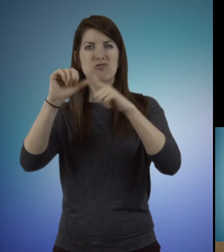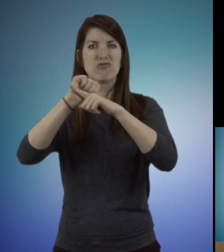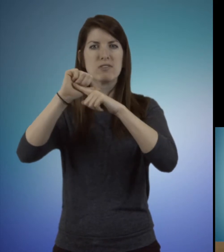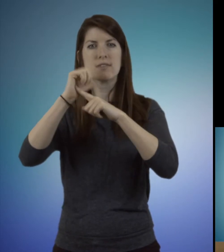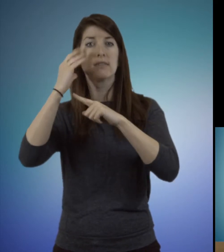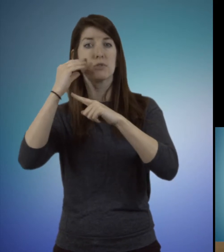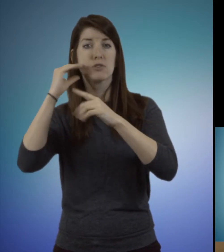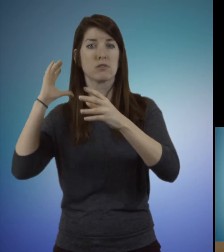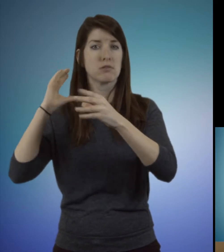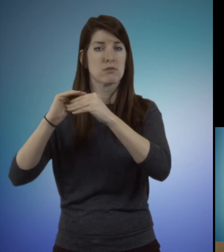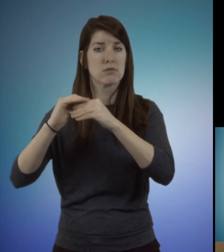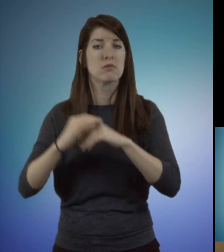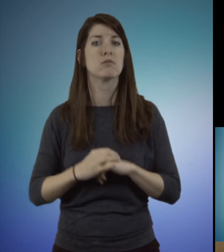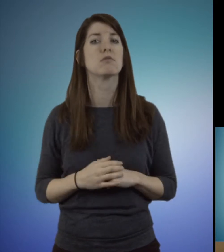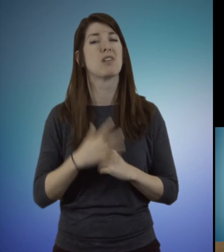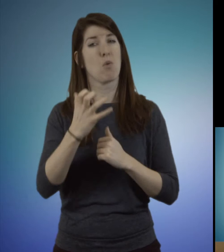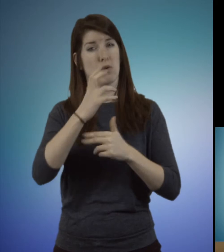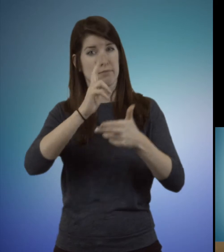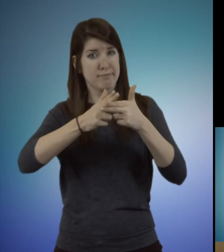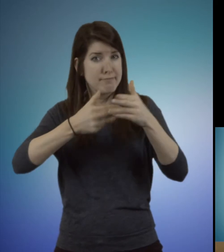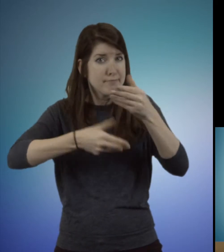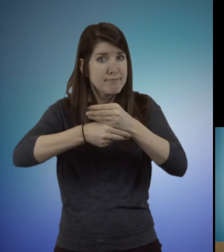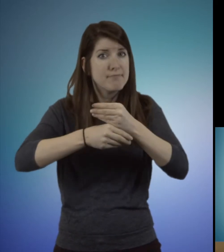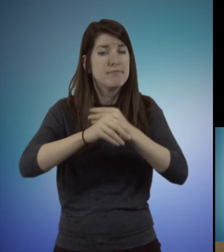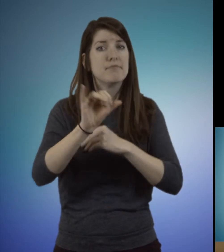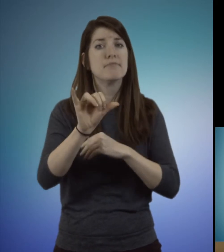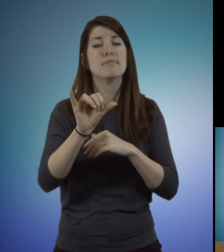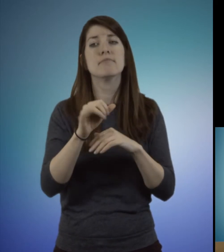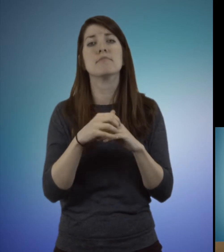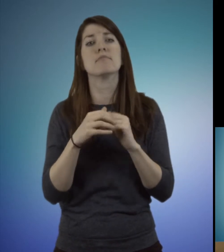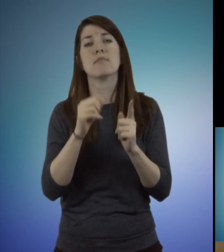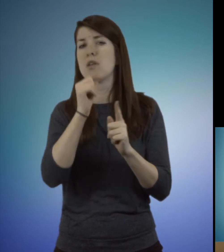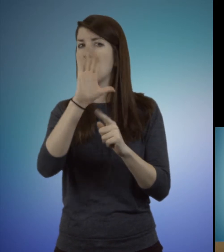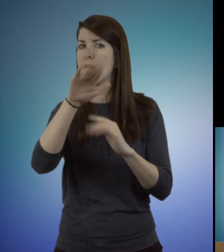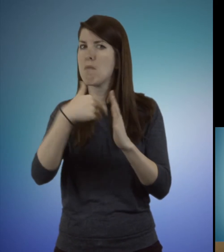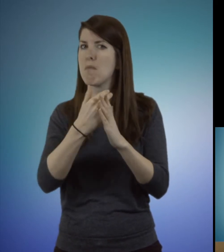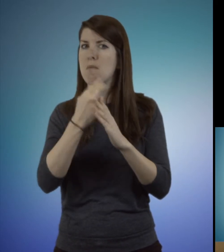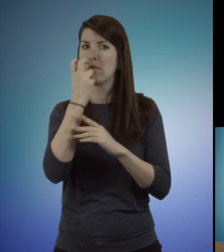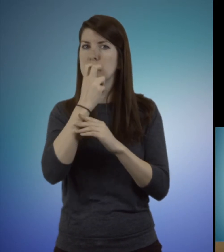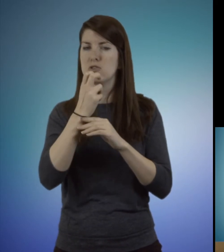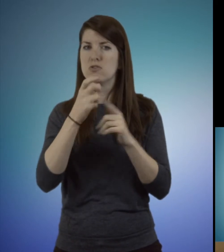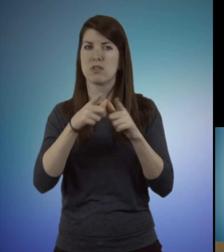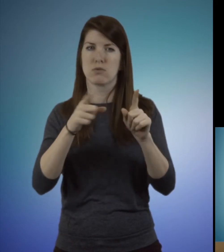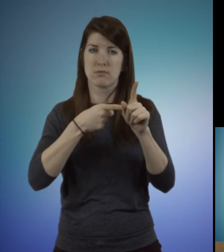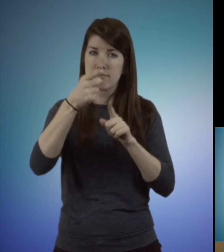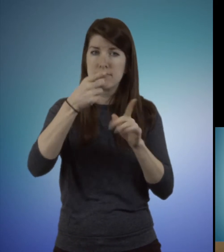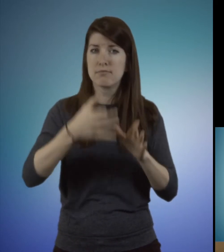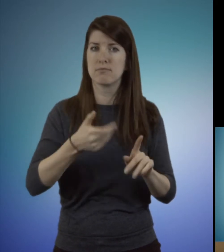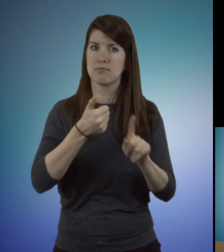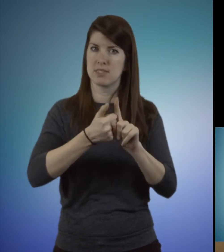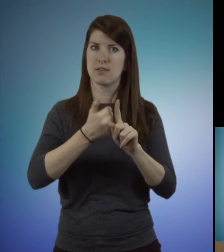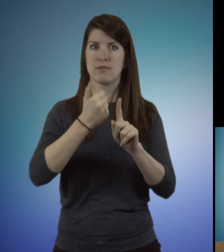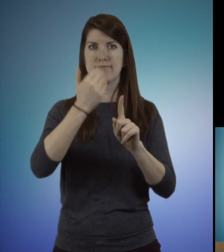I would like to note here that not all speech and language pathologists have had experience